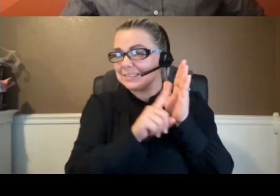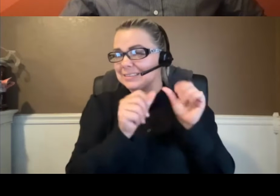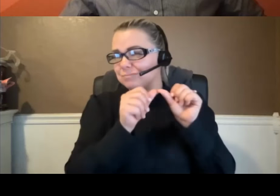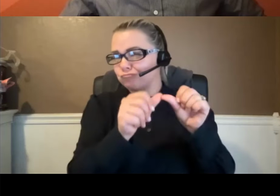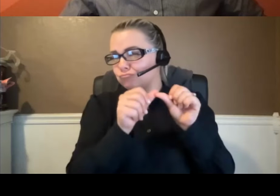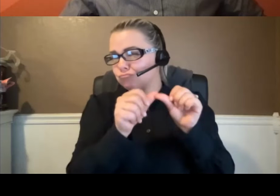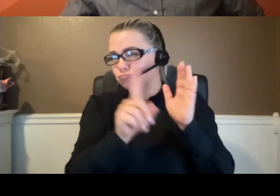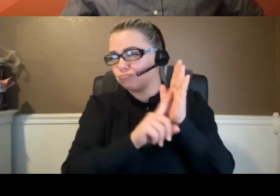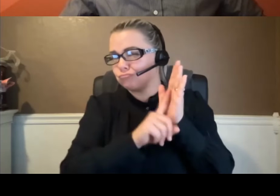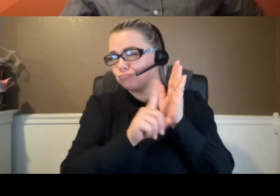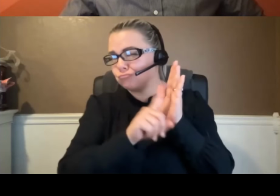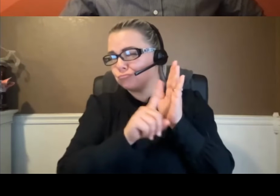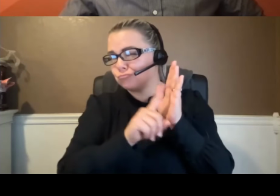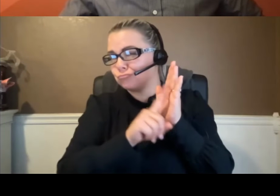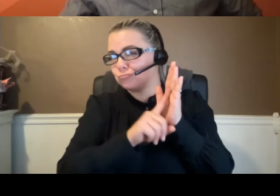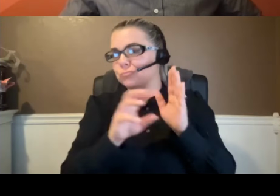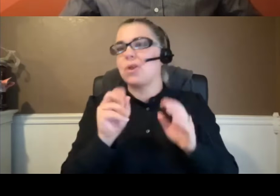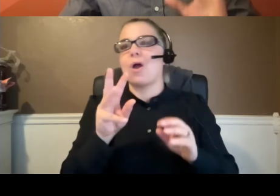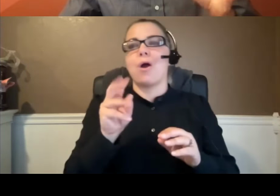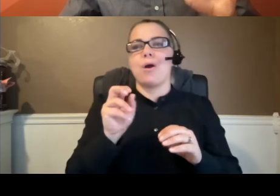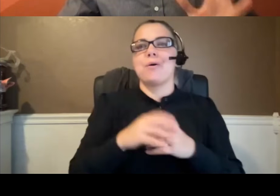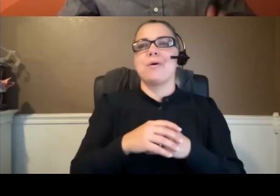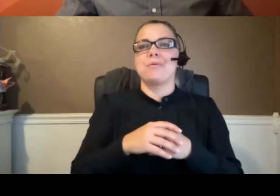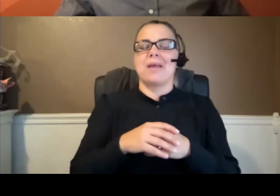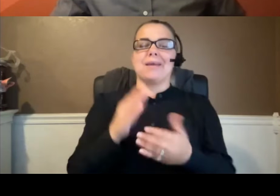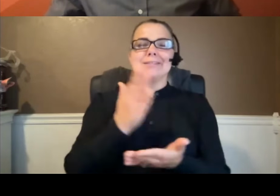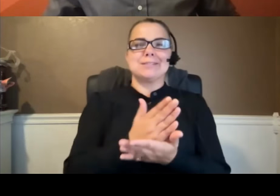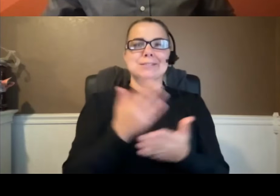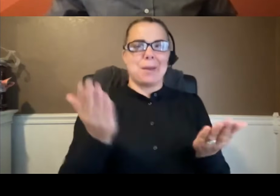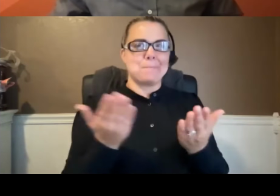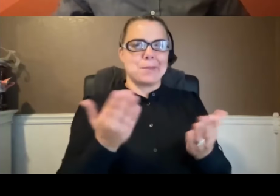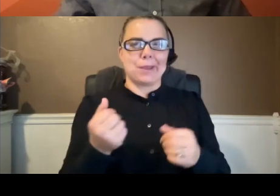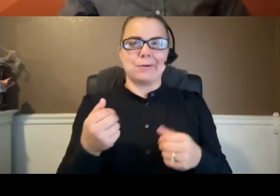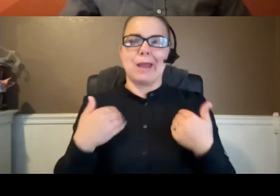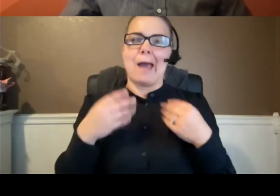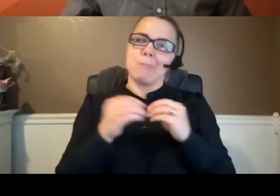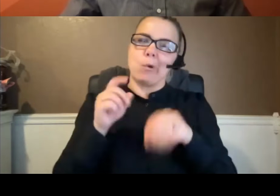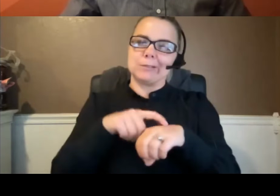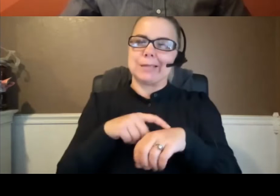Okay, I can stop it there, there are a few seconds left but I think you get the idea